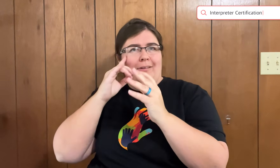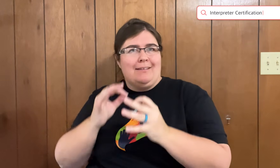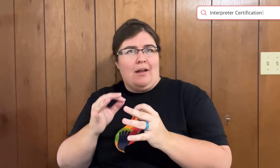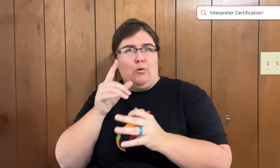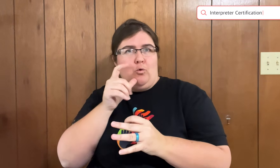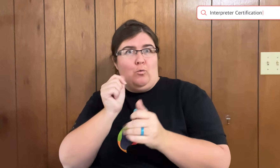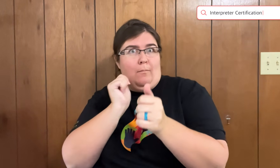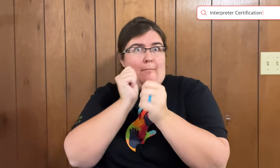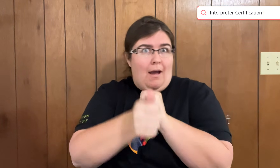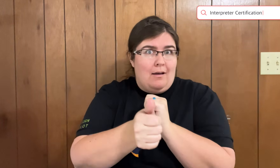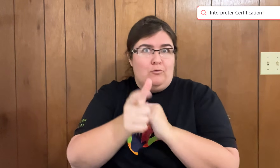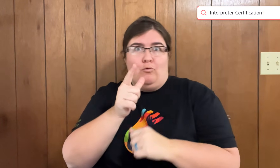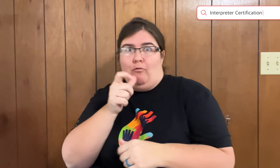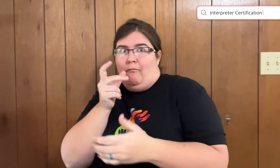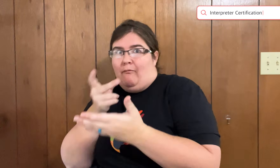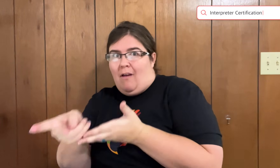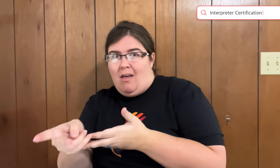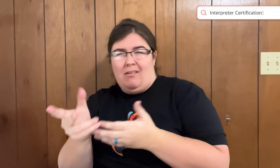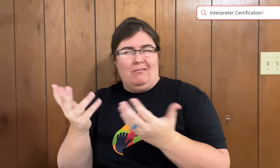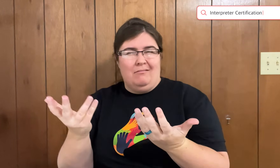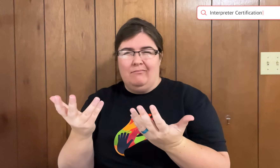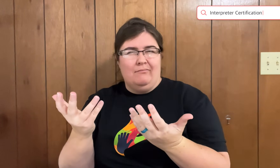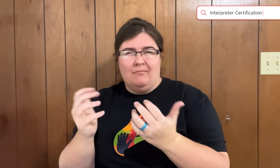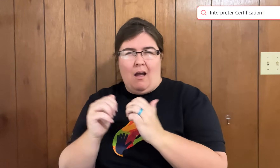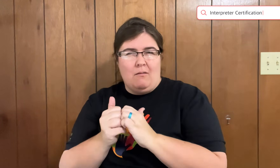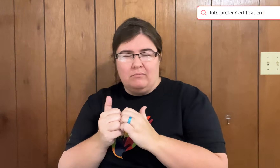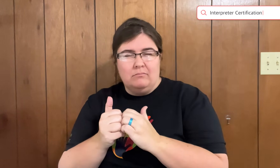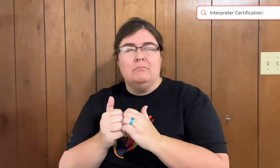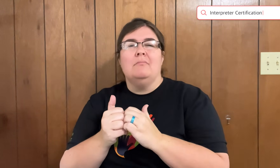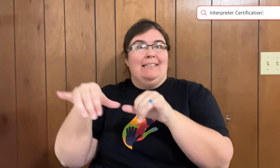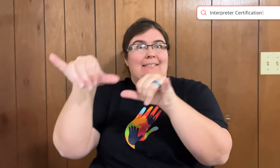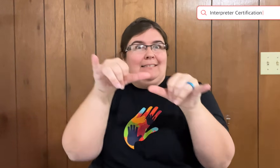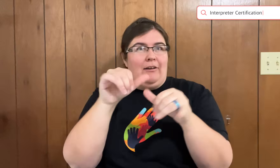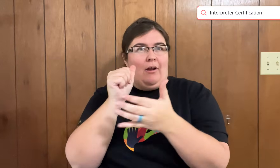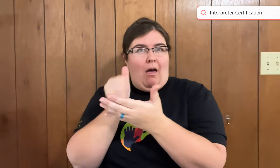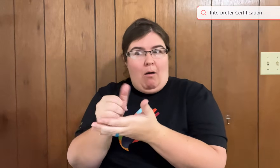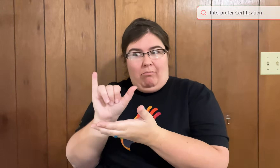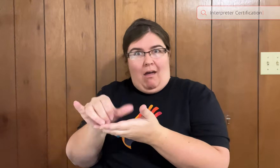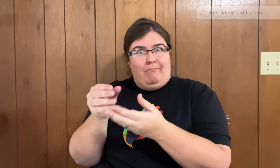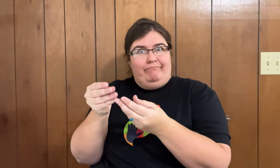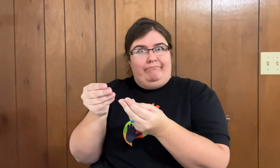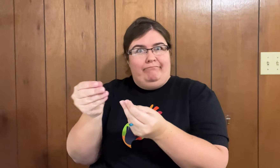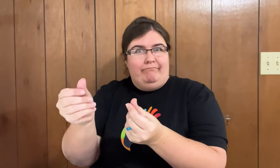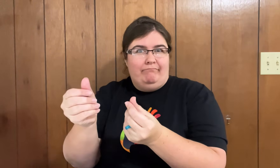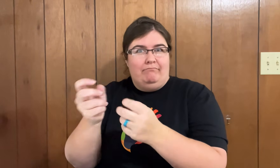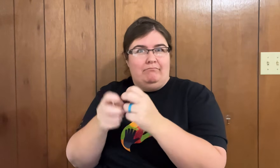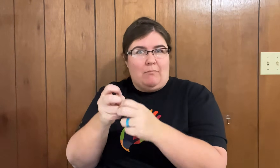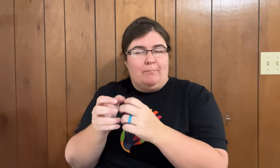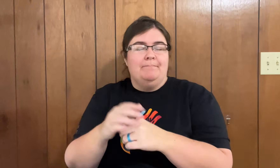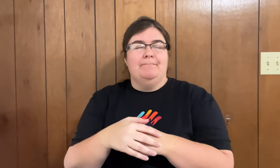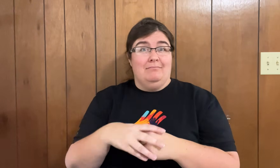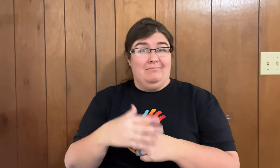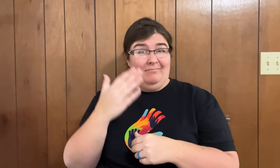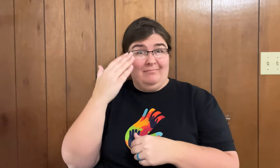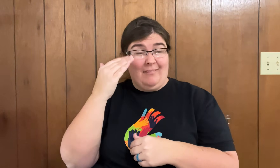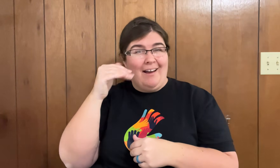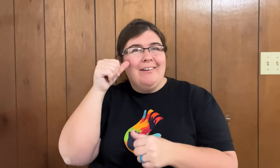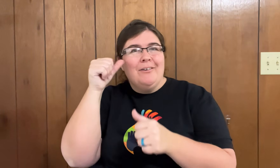how do you decide who passes and who fails without a standard? Standardization helps resolve that problem.